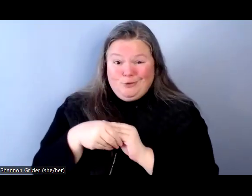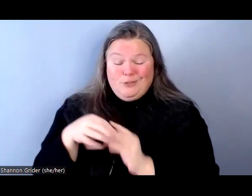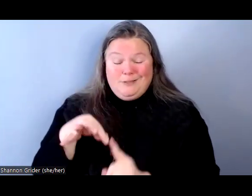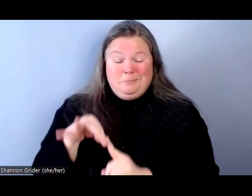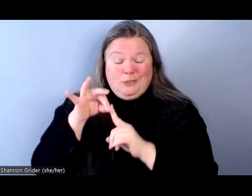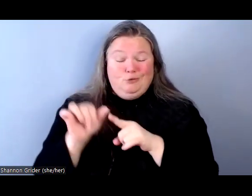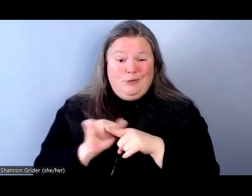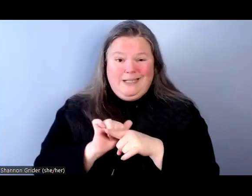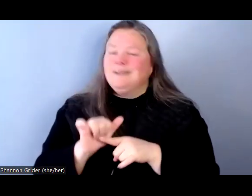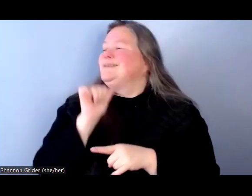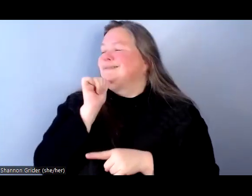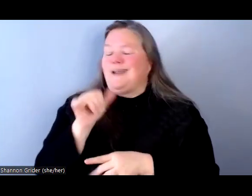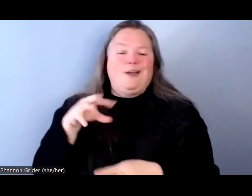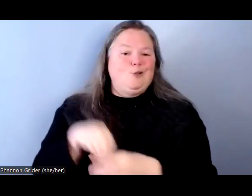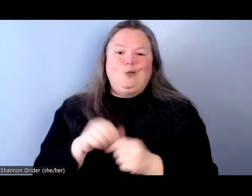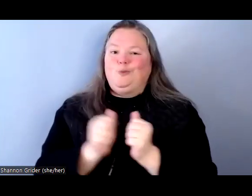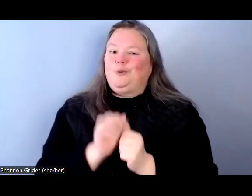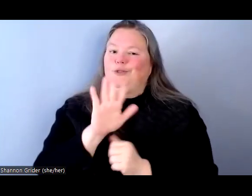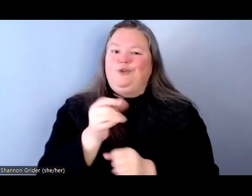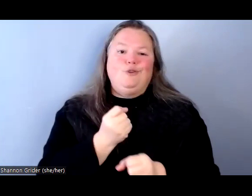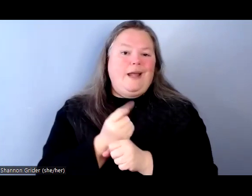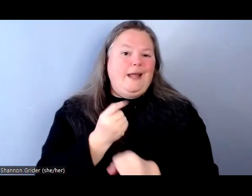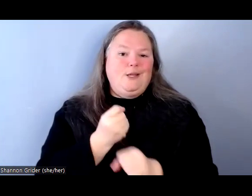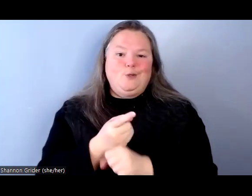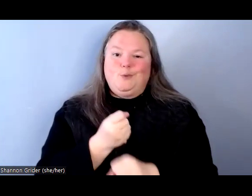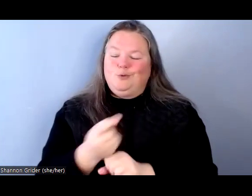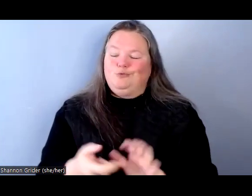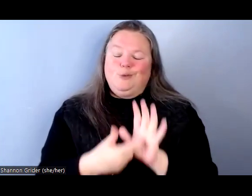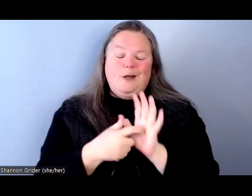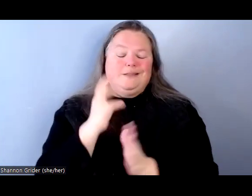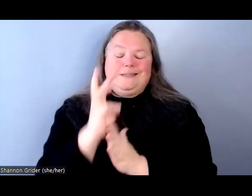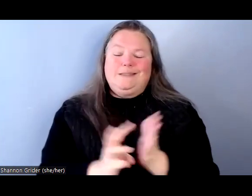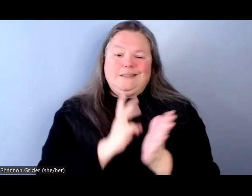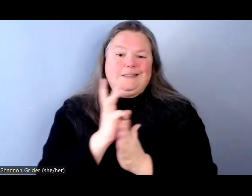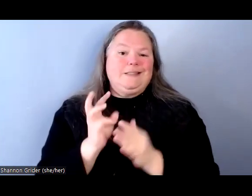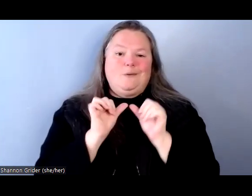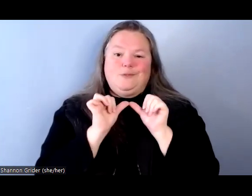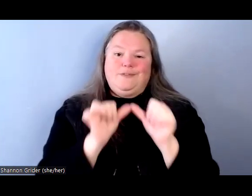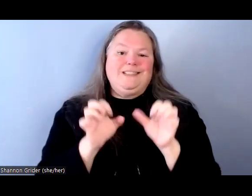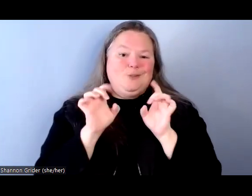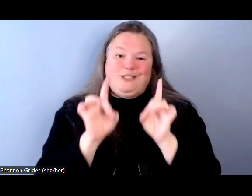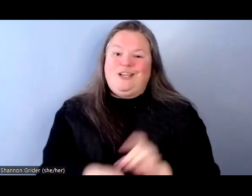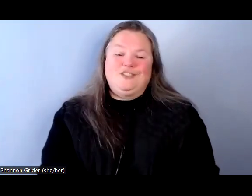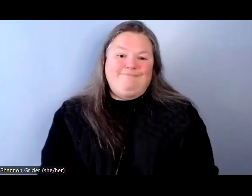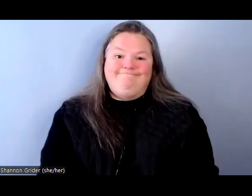your annual required six (6) CE hours.